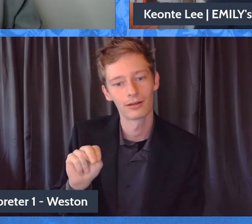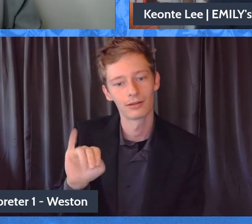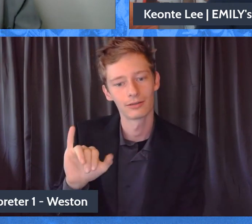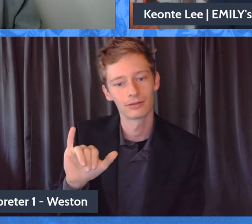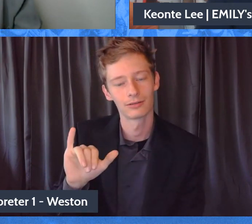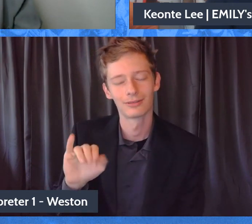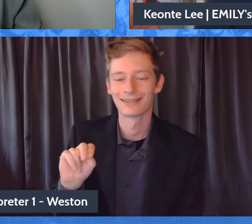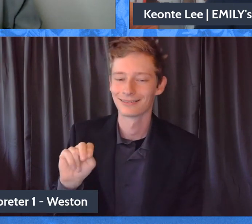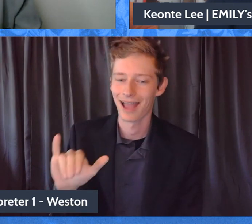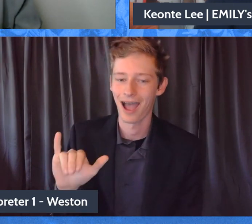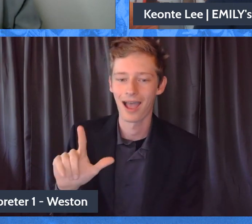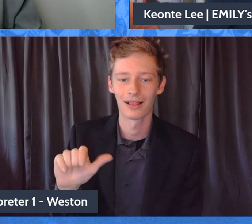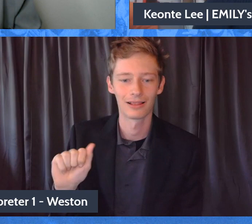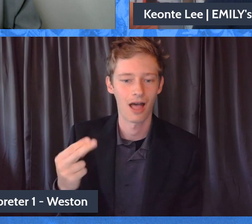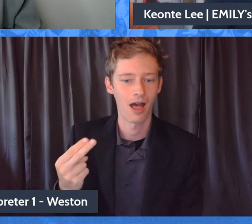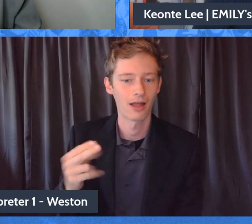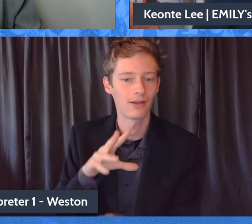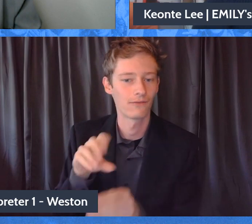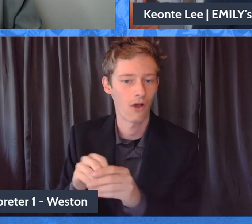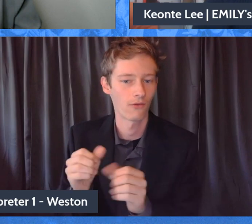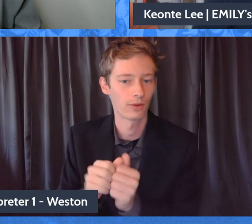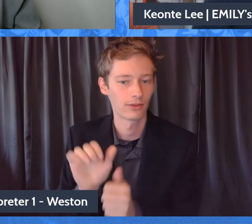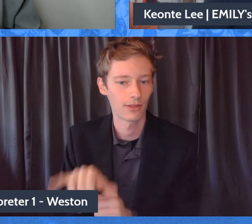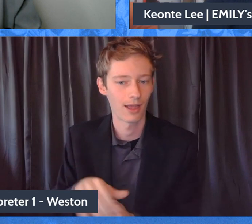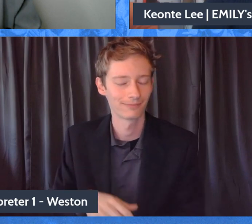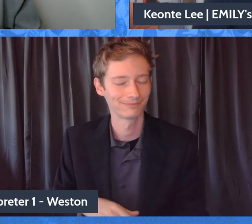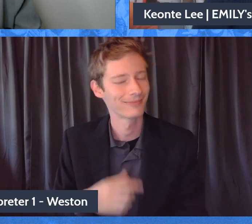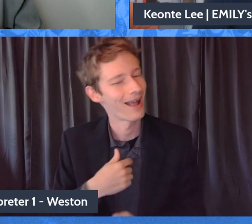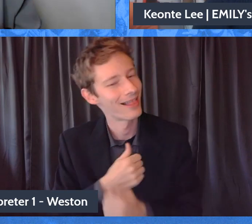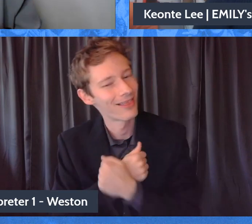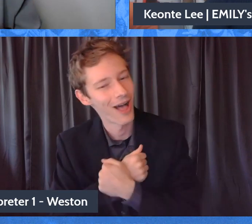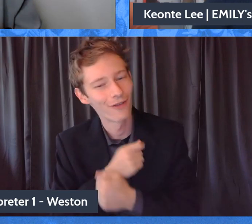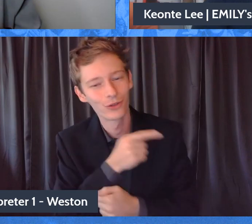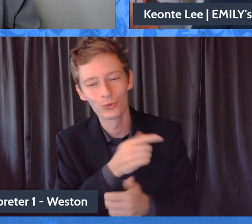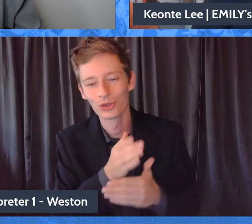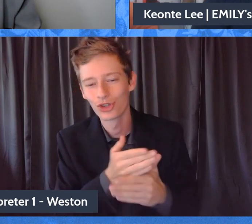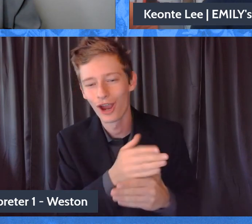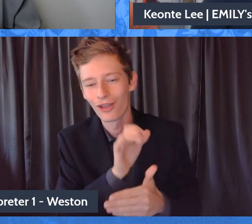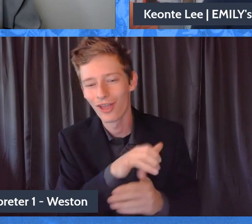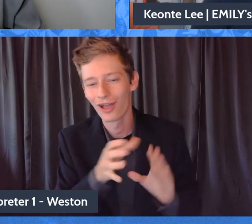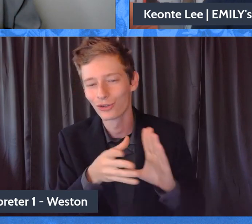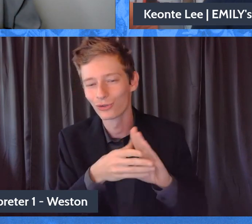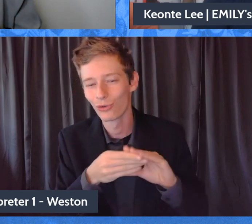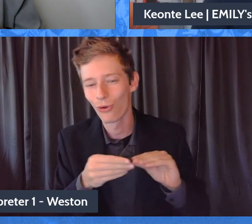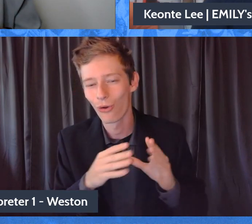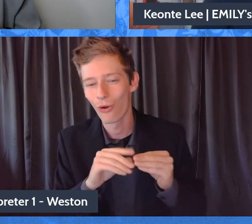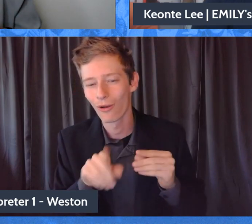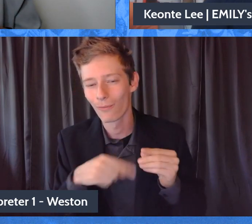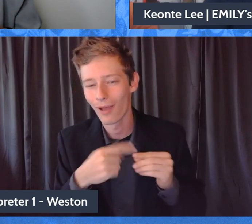I love that you share the story about your daughter Nilah, and it's just amazing just to hear about her courage